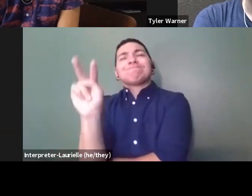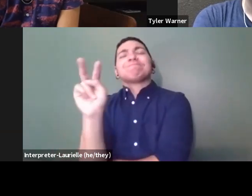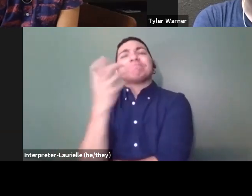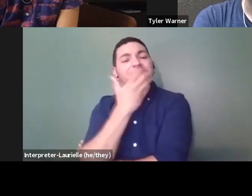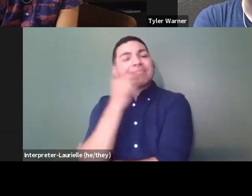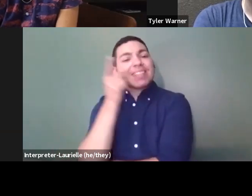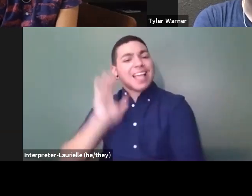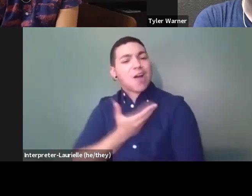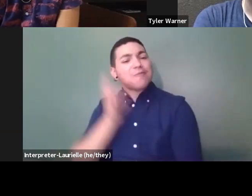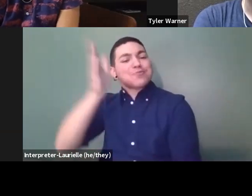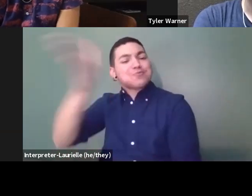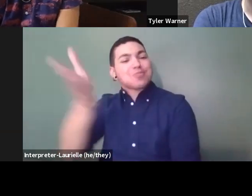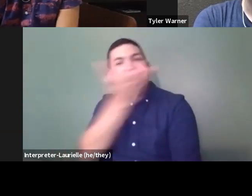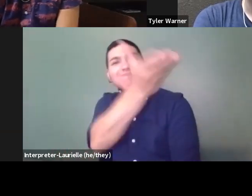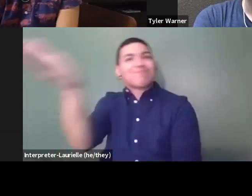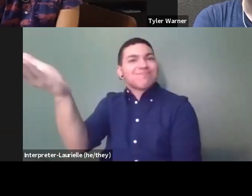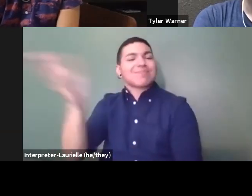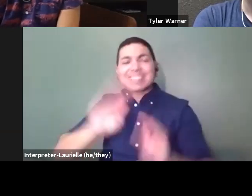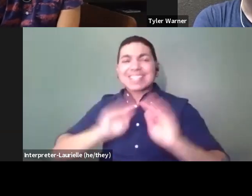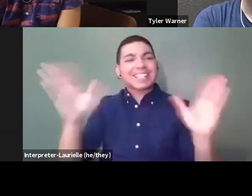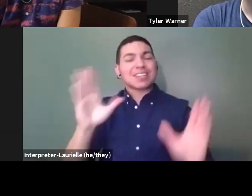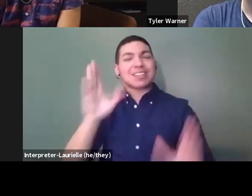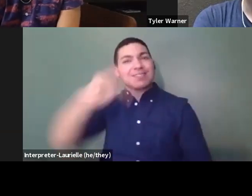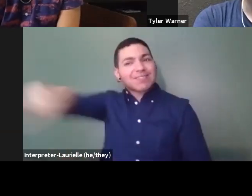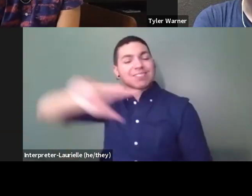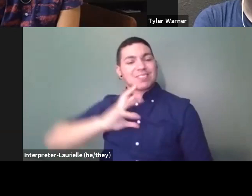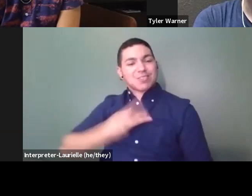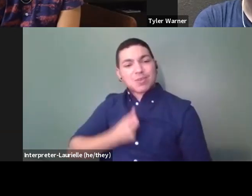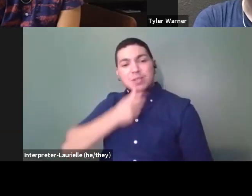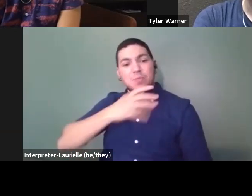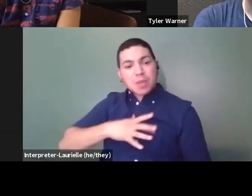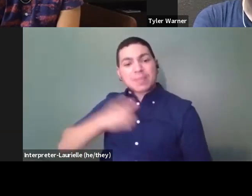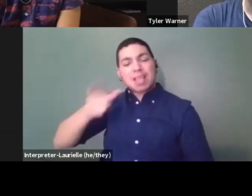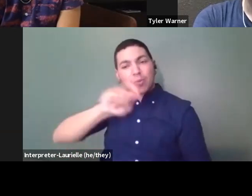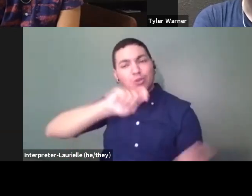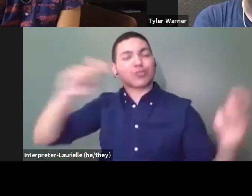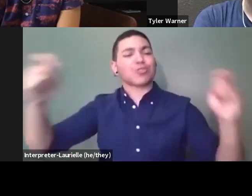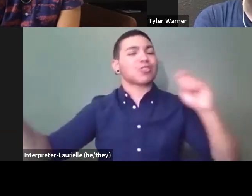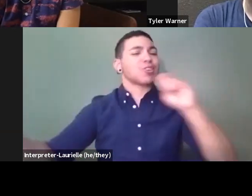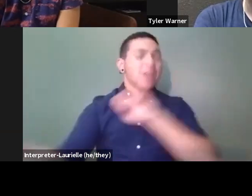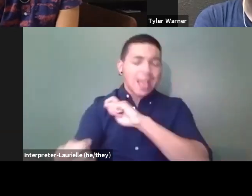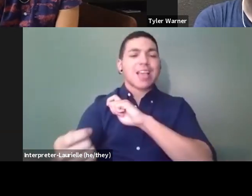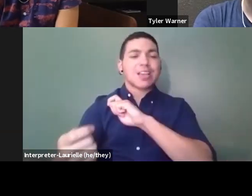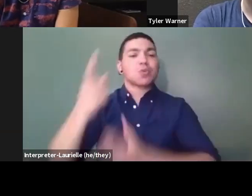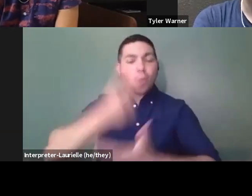All right. I see a question about school.